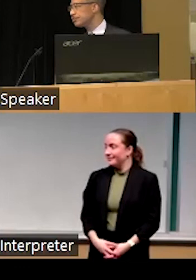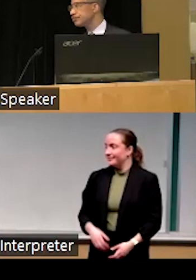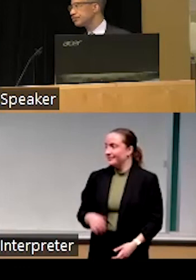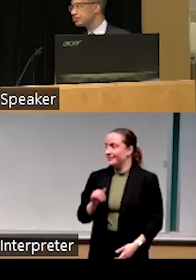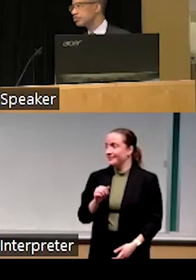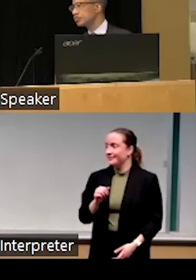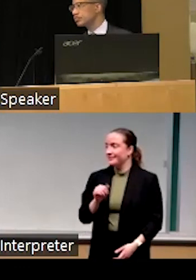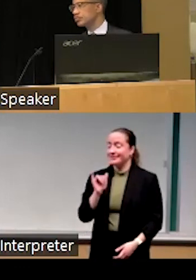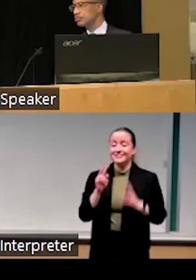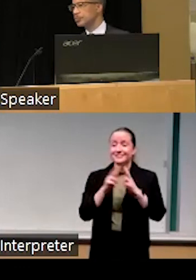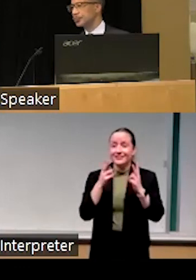any other questions